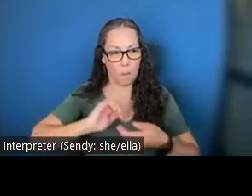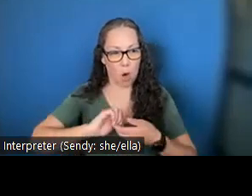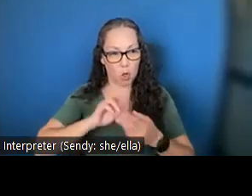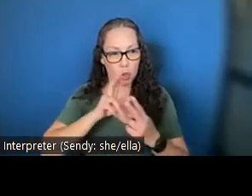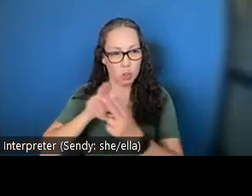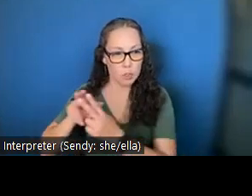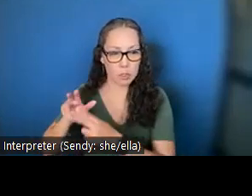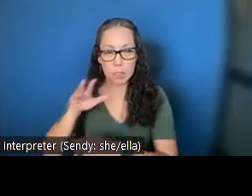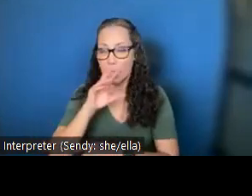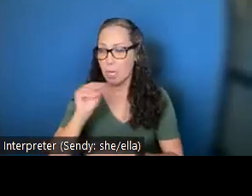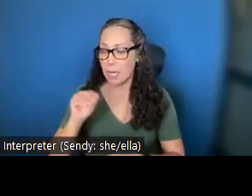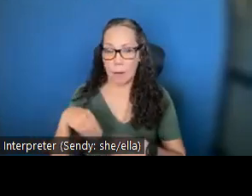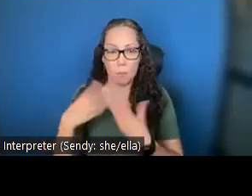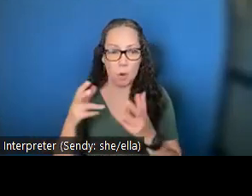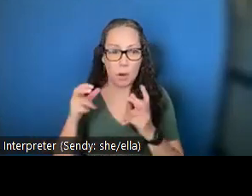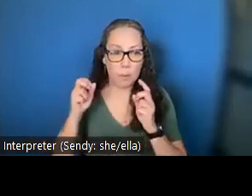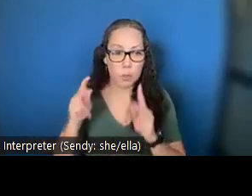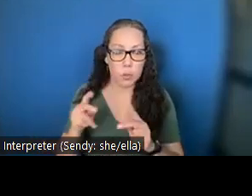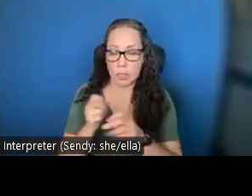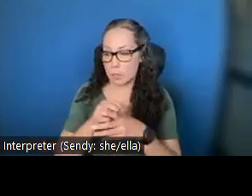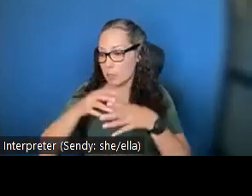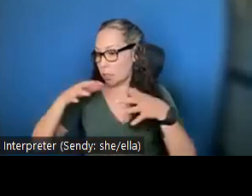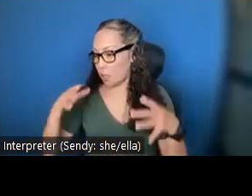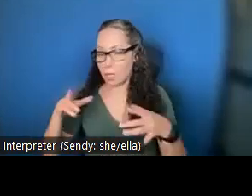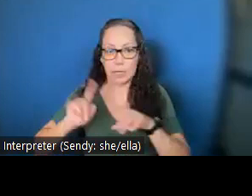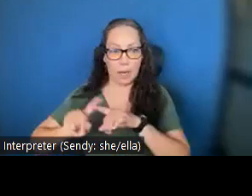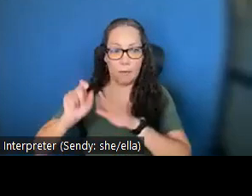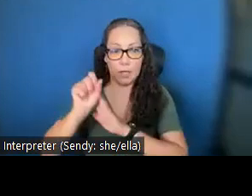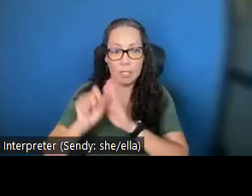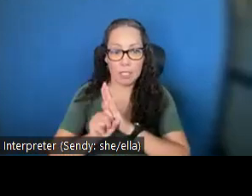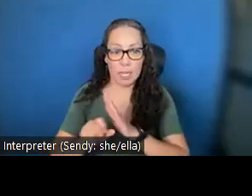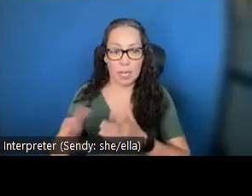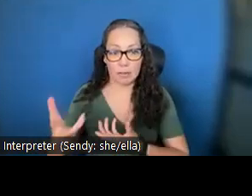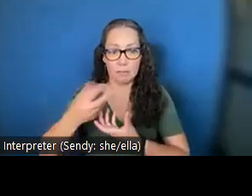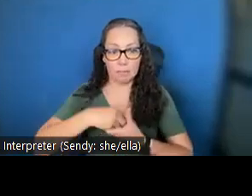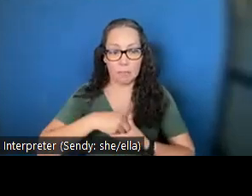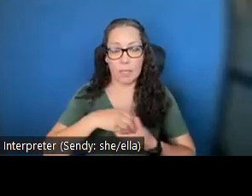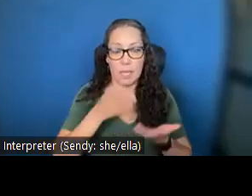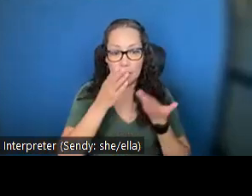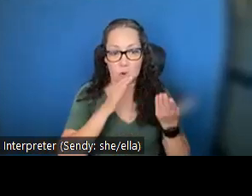opportunities to convene a broader set of State partners that serve adrc consumers um and this is